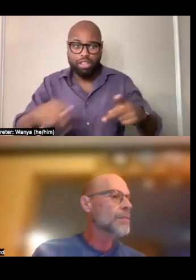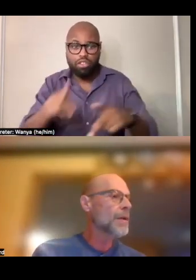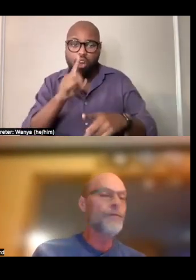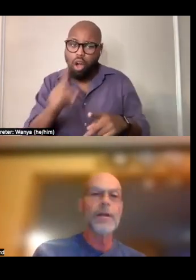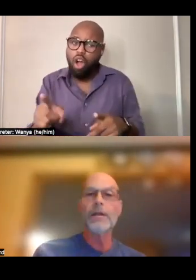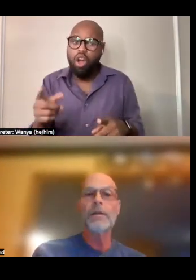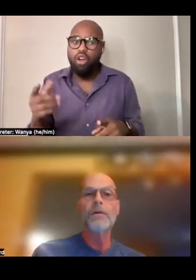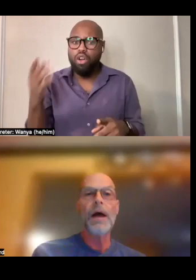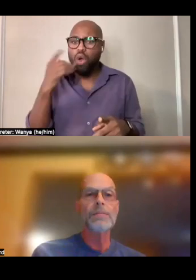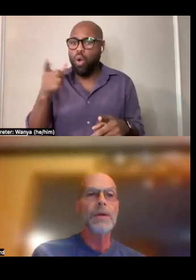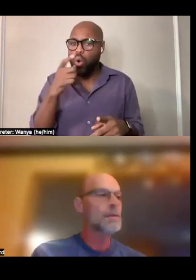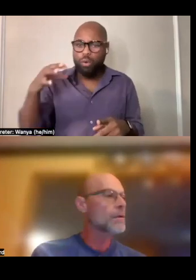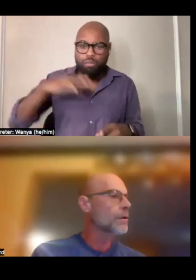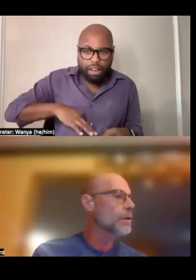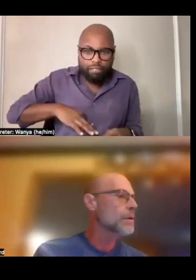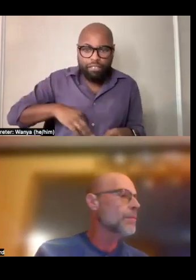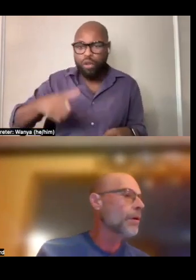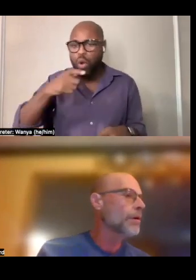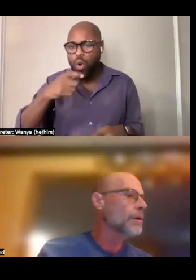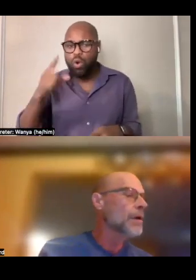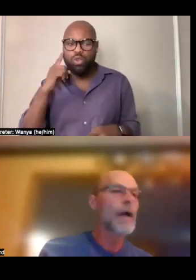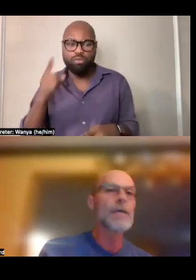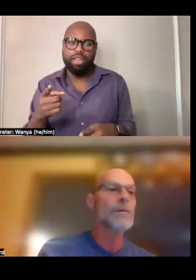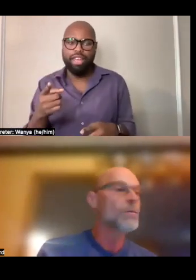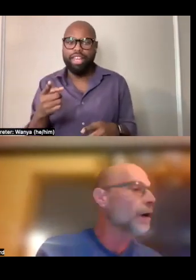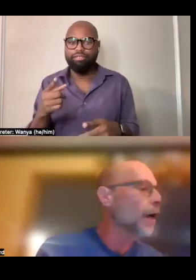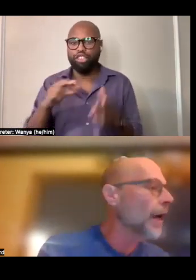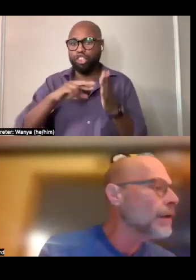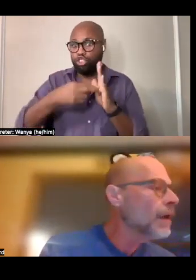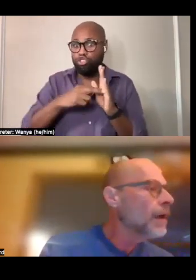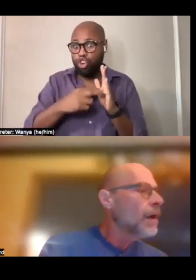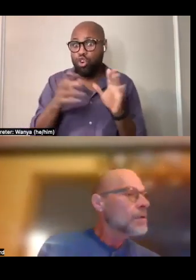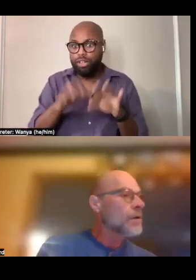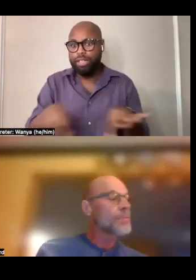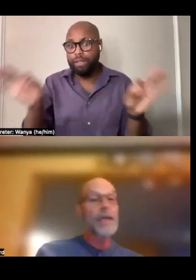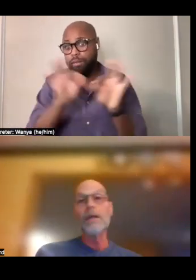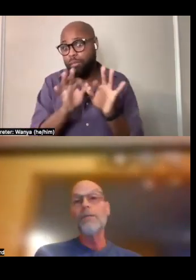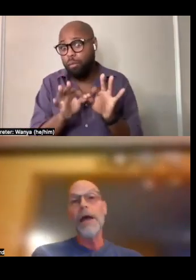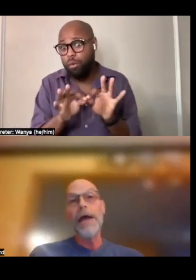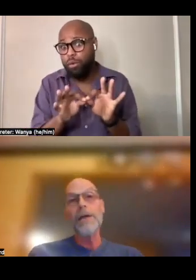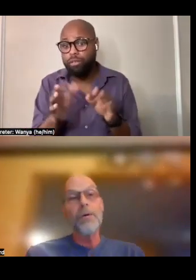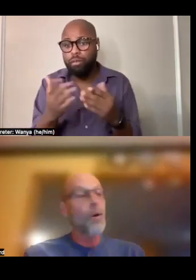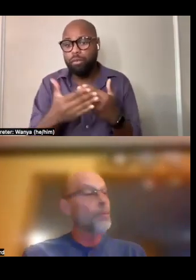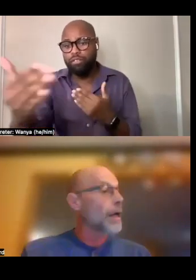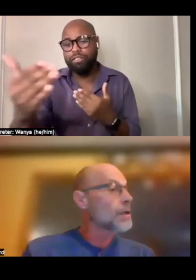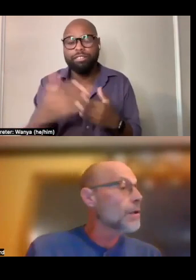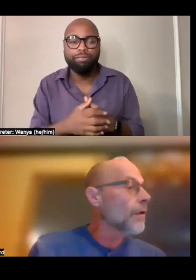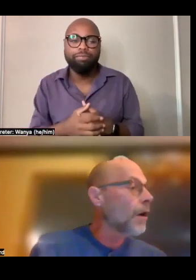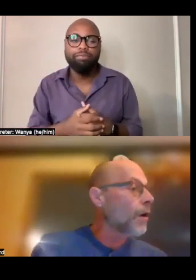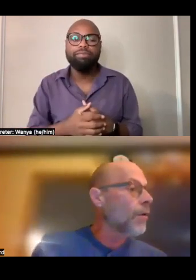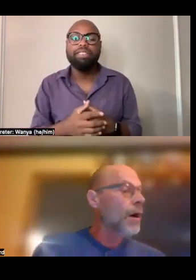has benefitted and who has been screwed is important as we move ahead. So speaking of land appropriation, though,